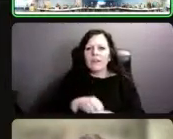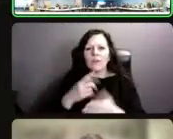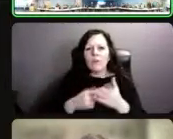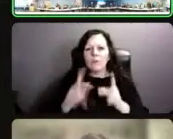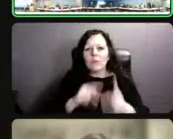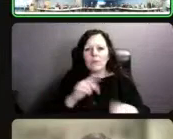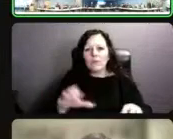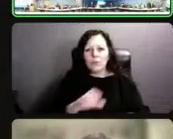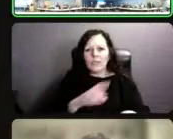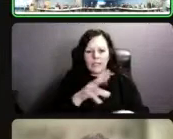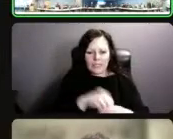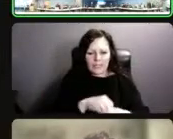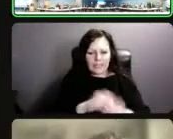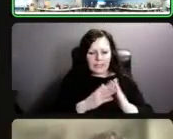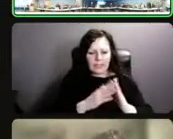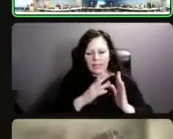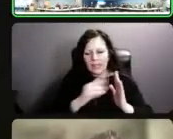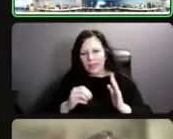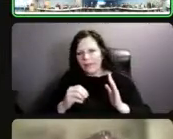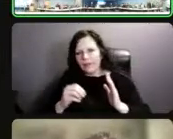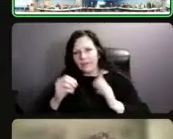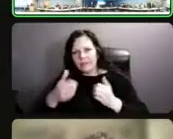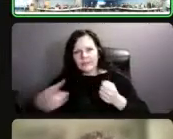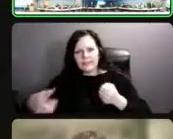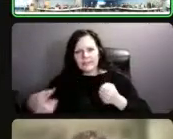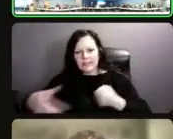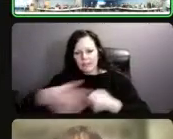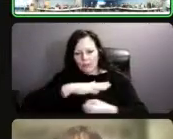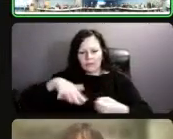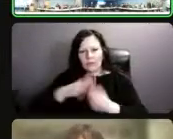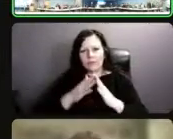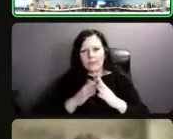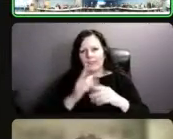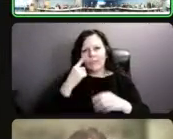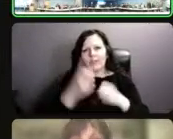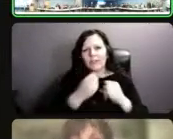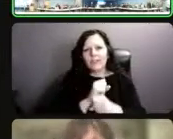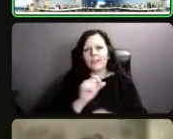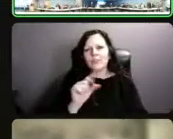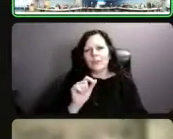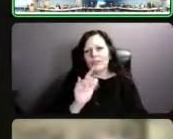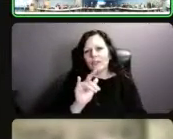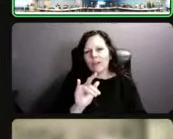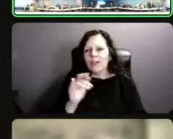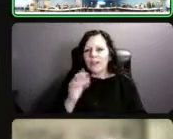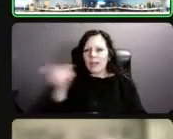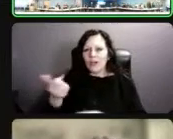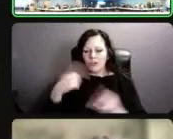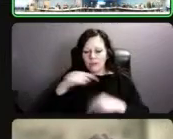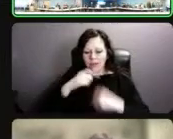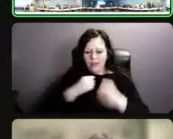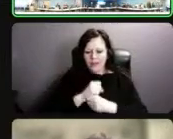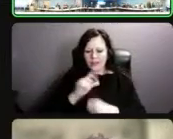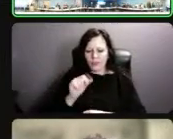THAT'S NOT GOING TO REFLECT CURRENT STATE OR WHAT FOLKS